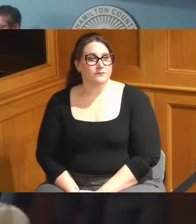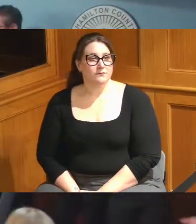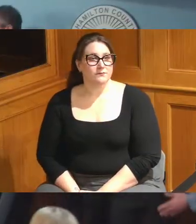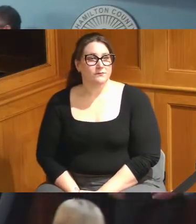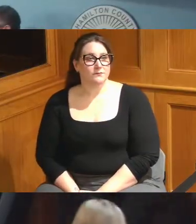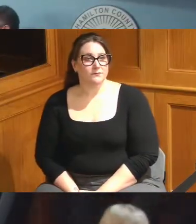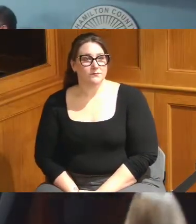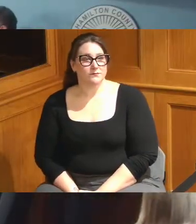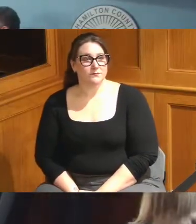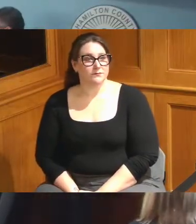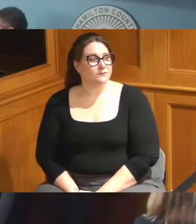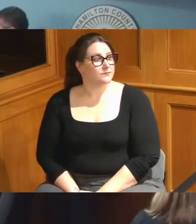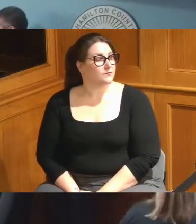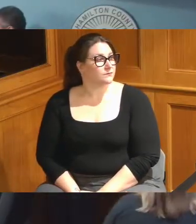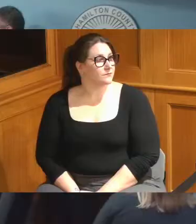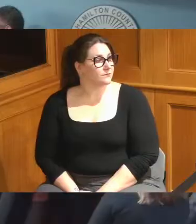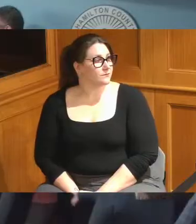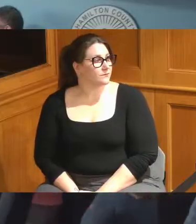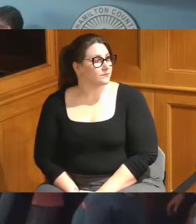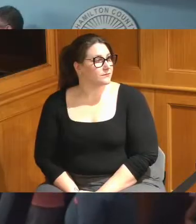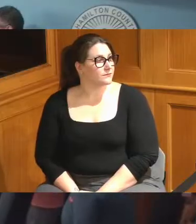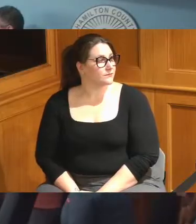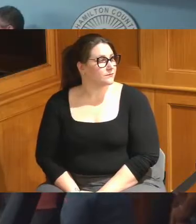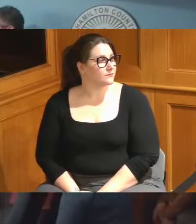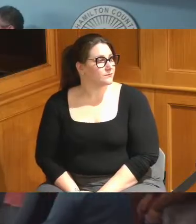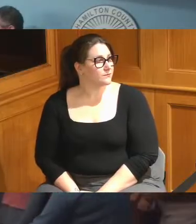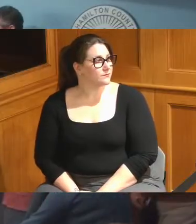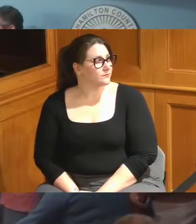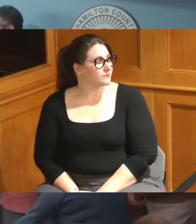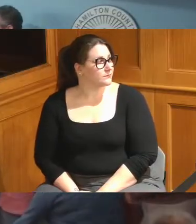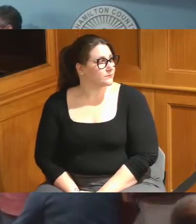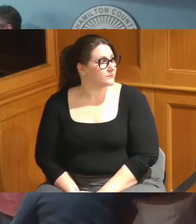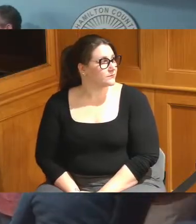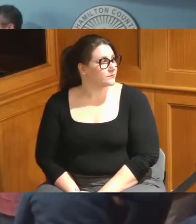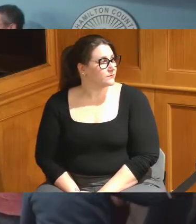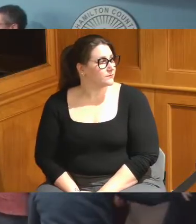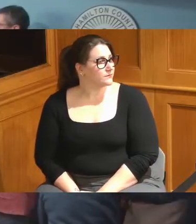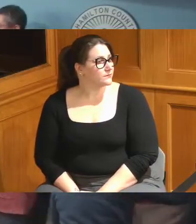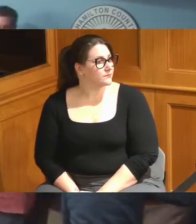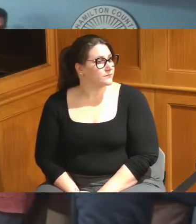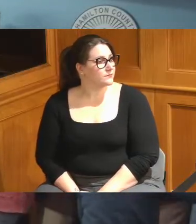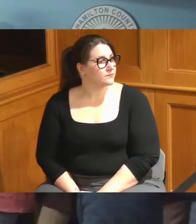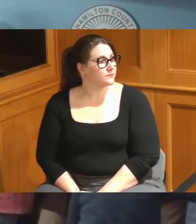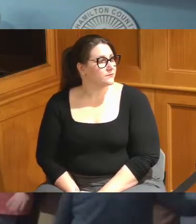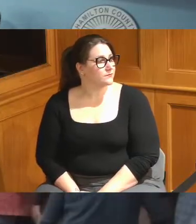I'm going back. All right. Going back. I'm going back. All right, guys. Right here. We got to make